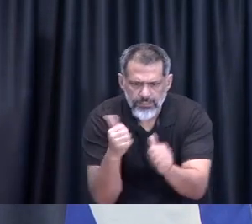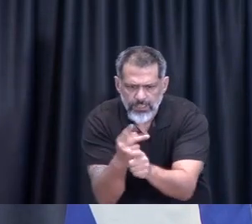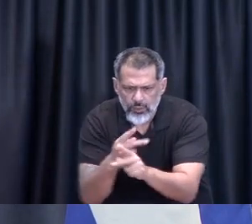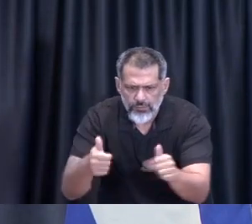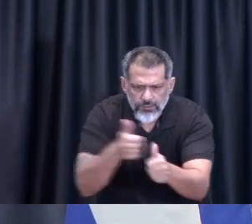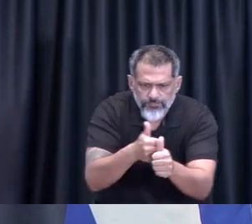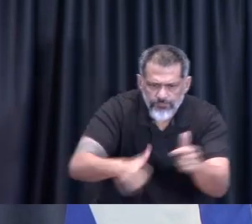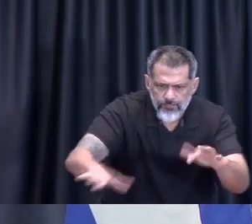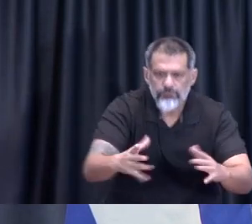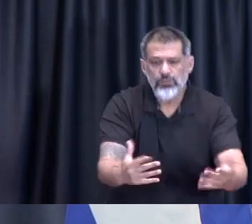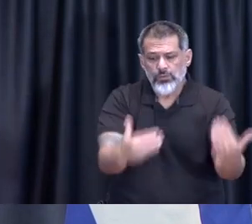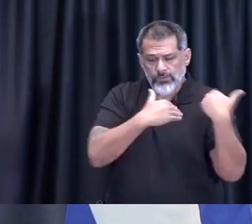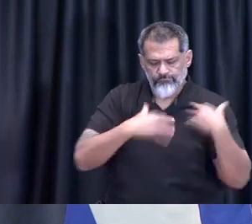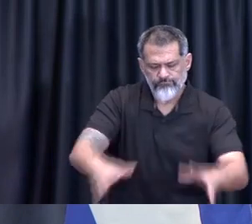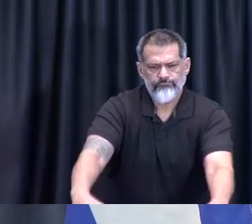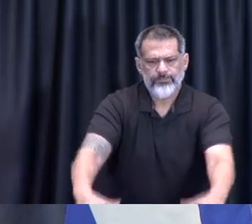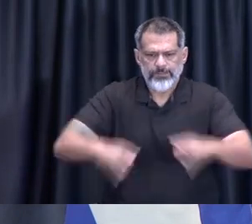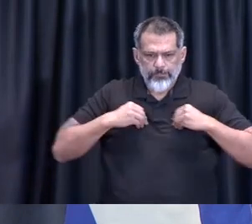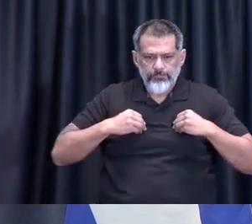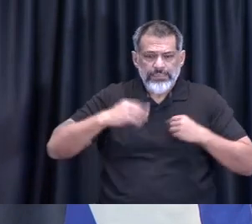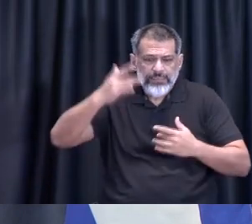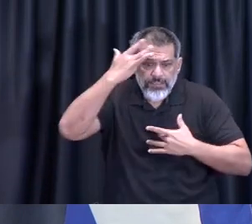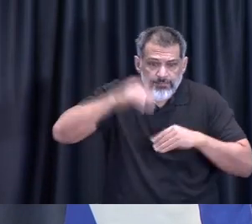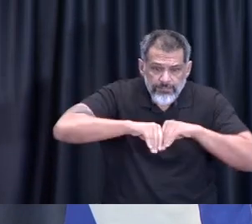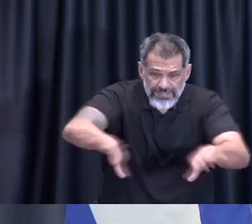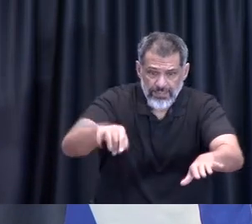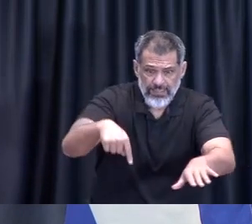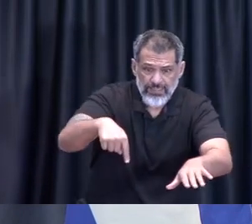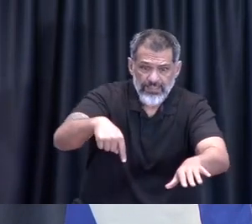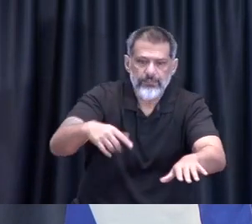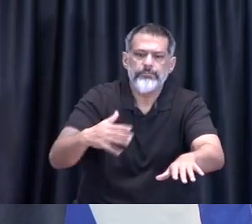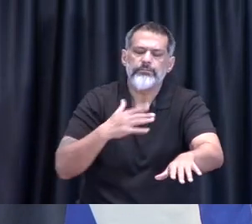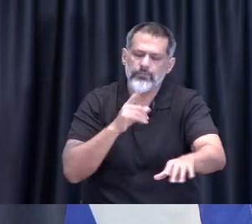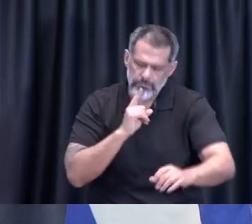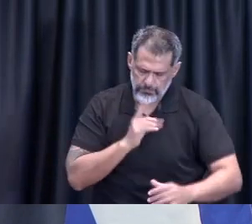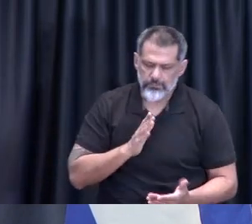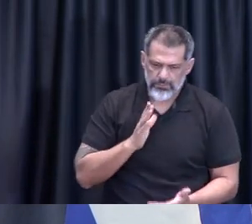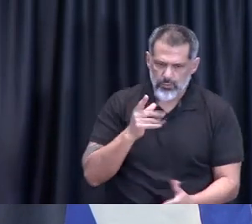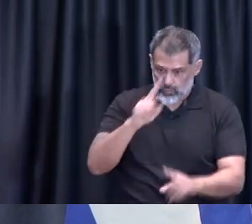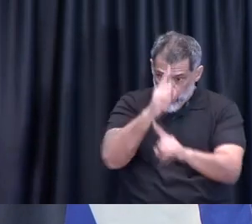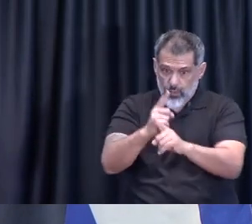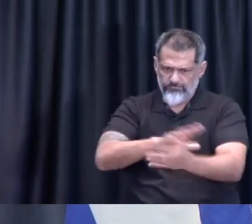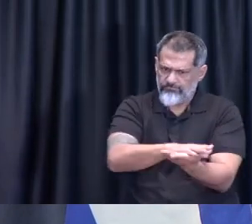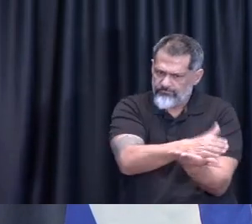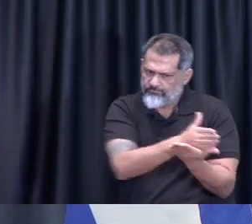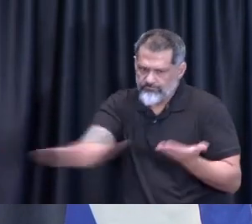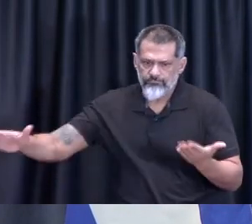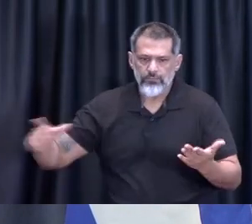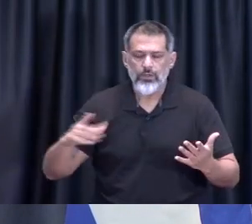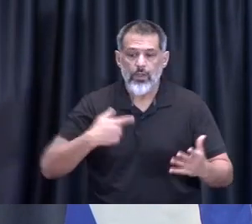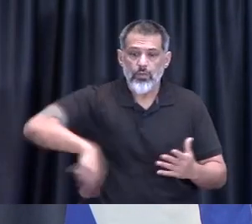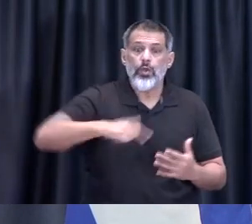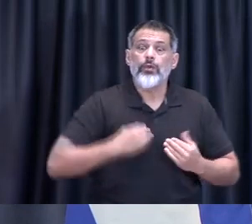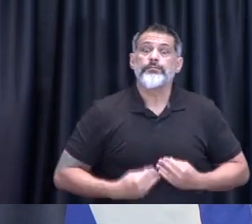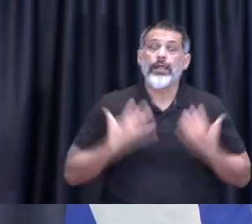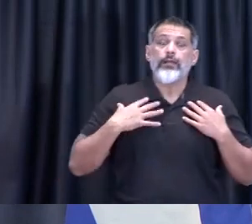to stop the spread of COVID-19 is inspiring. We have also come a long way in our